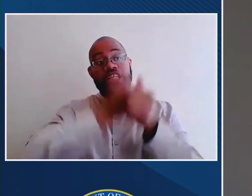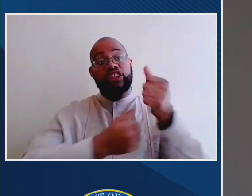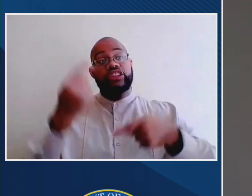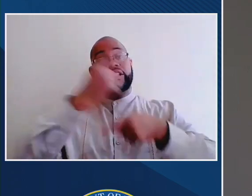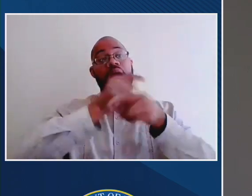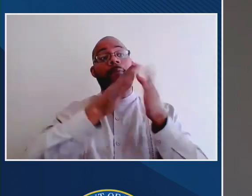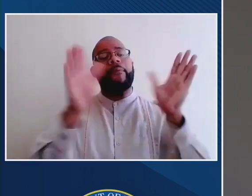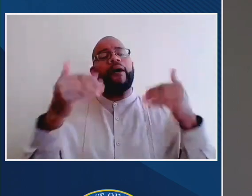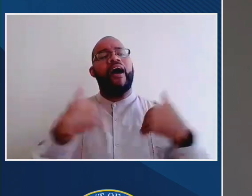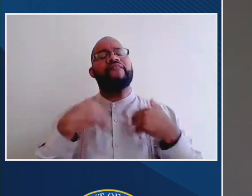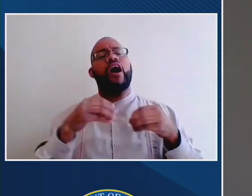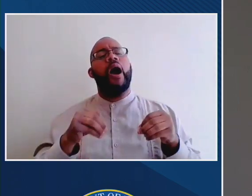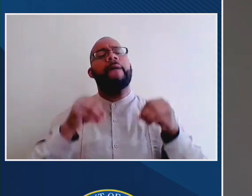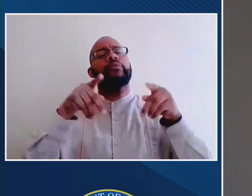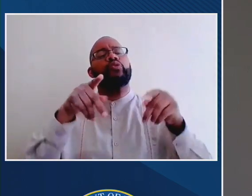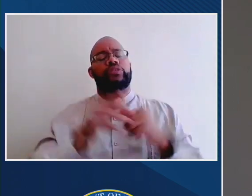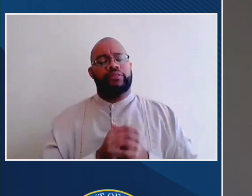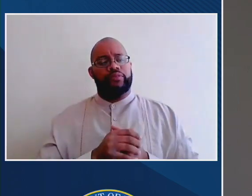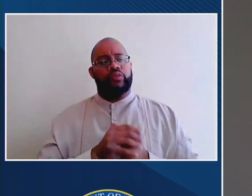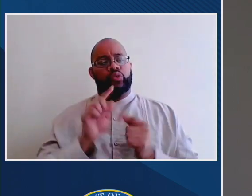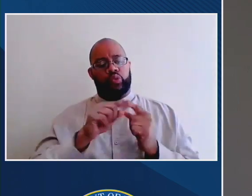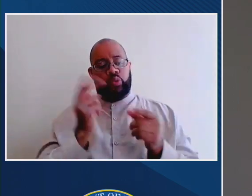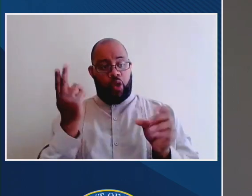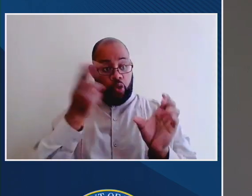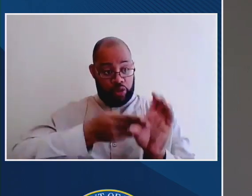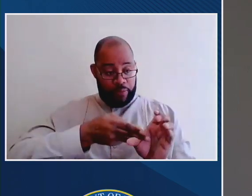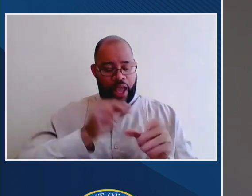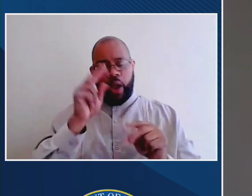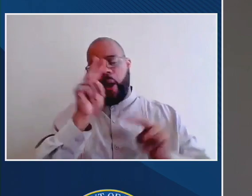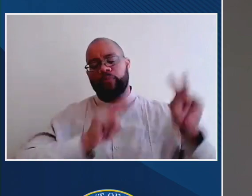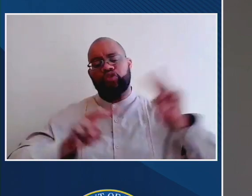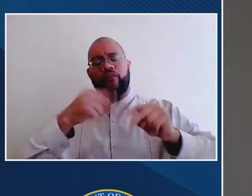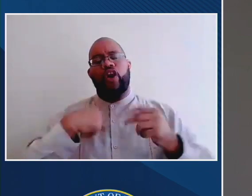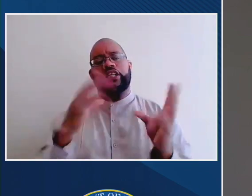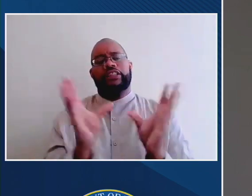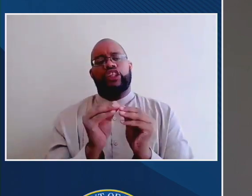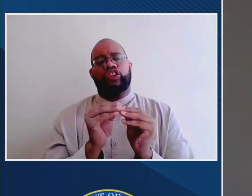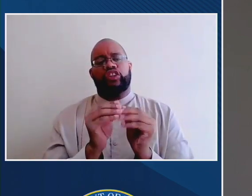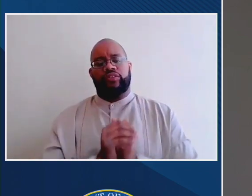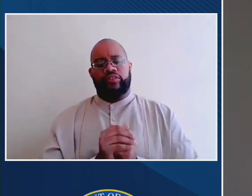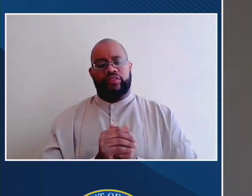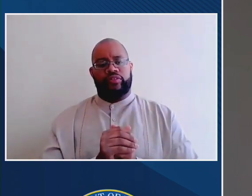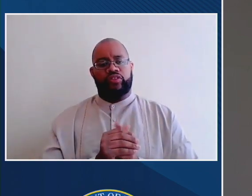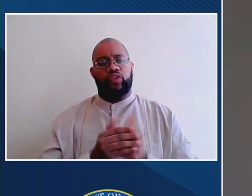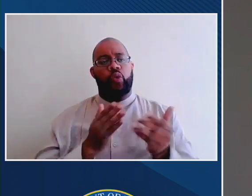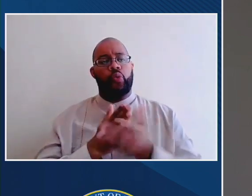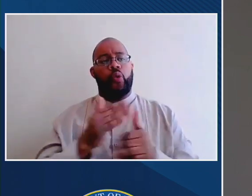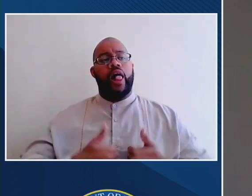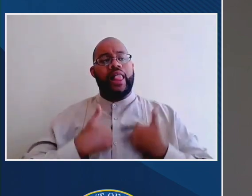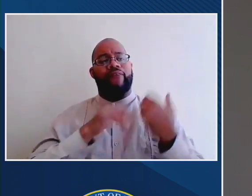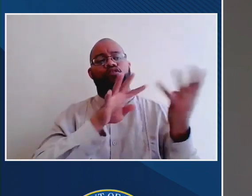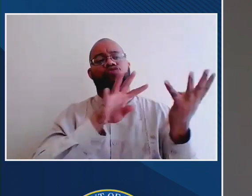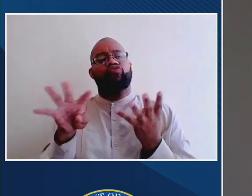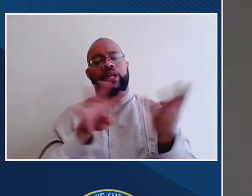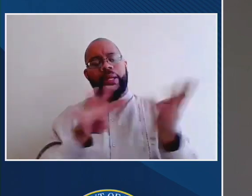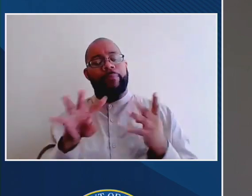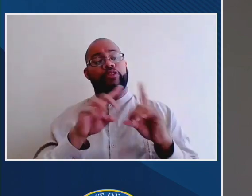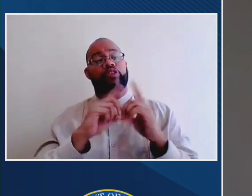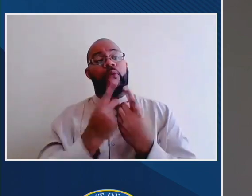an opportunity to log in and observe our session via live streaming. The Department has posted a registration